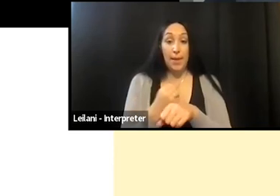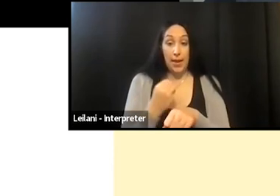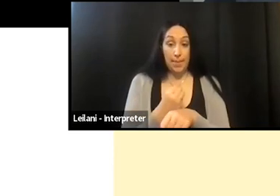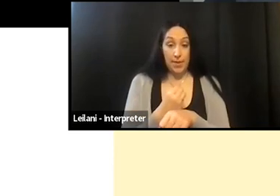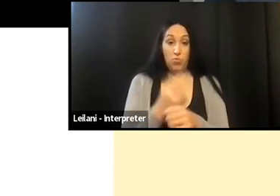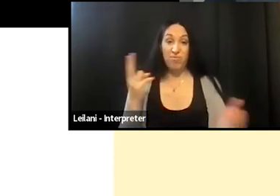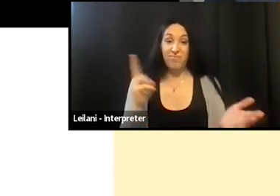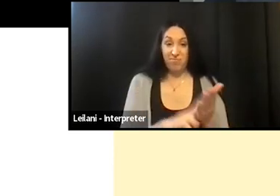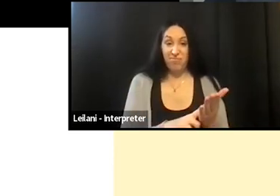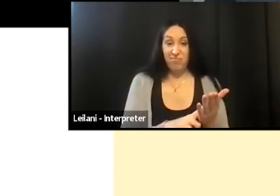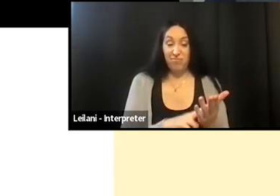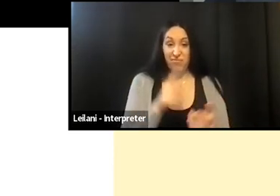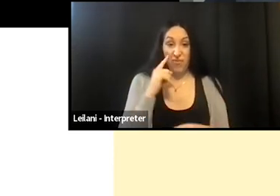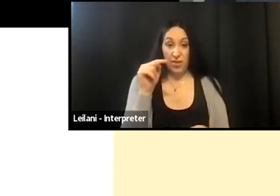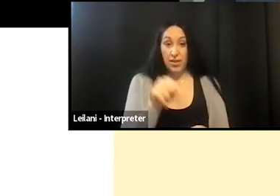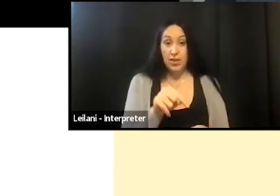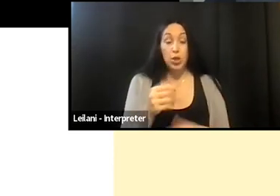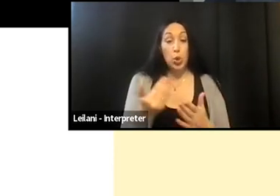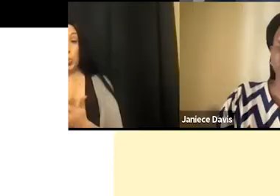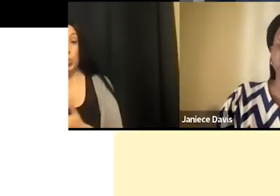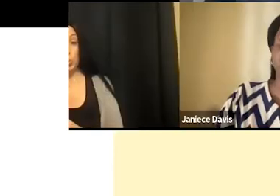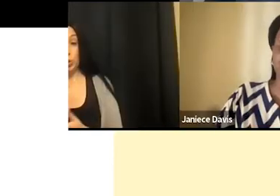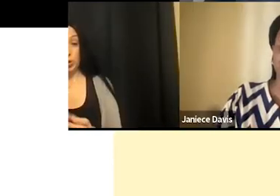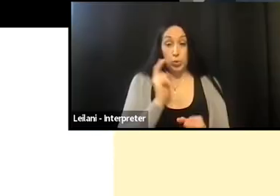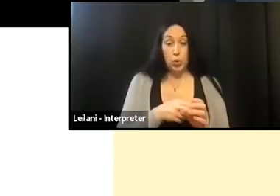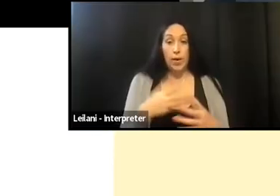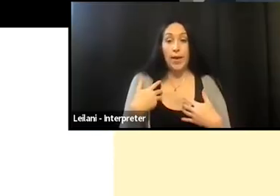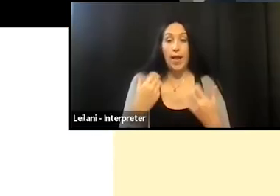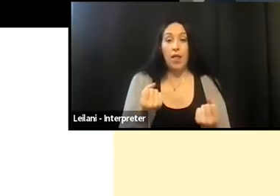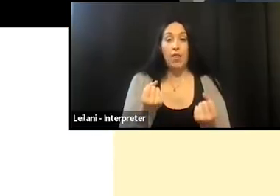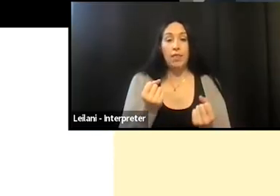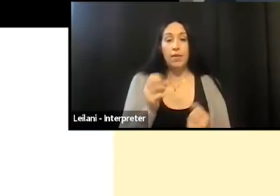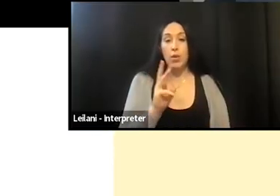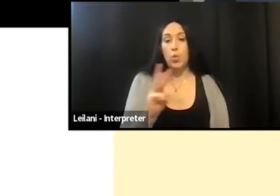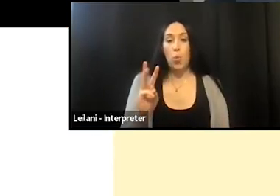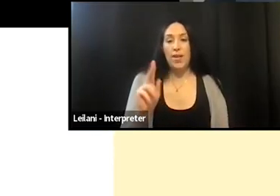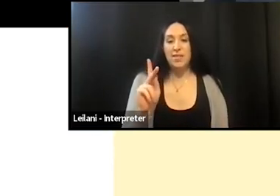The newest one is Healthy West Kendall, which actually is unincorporated as a health district,